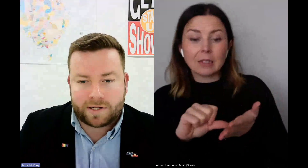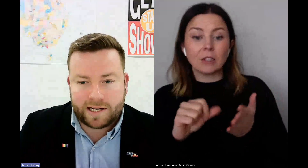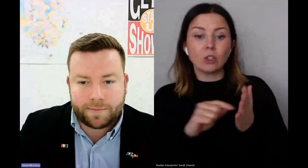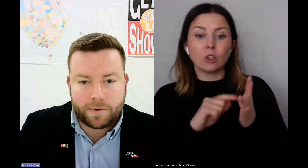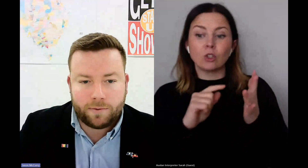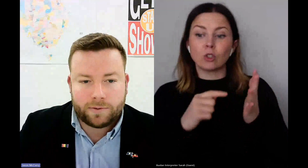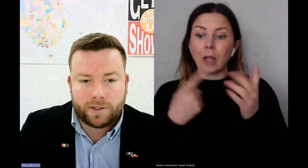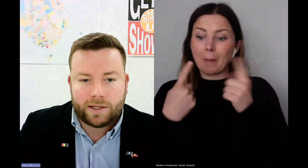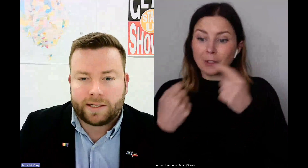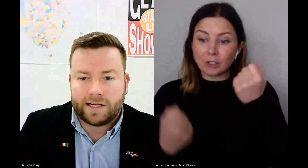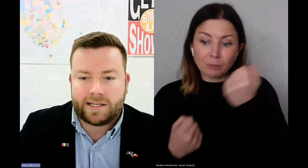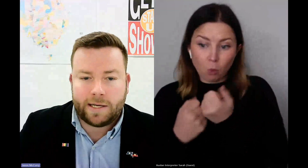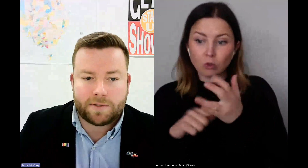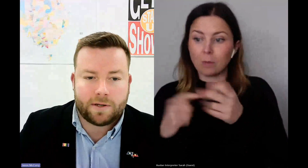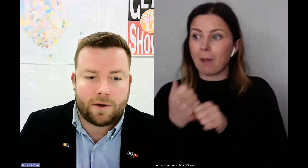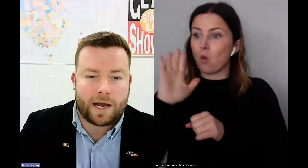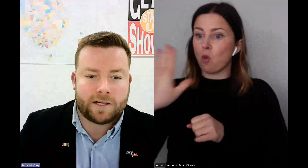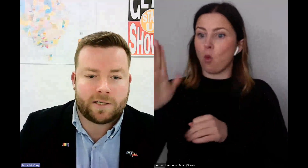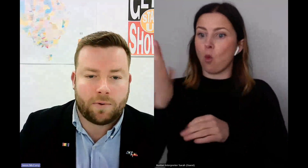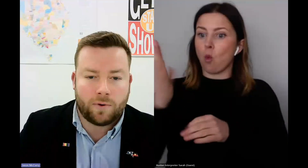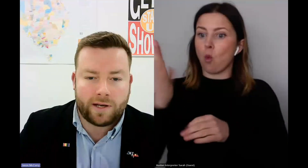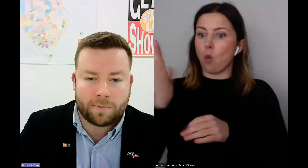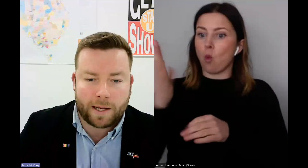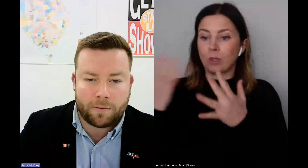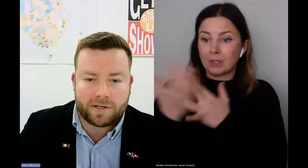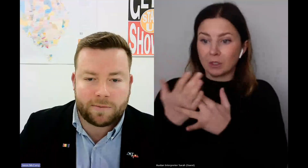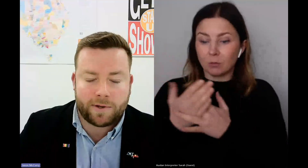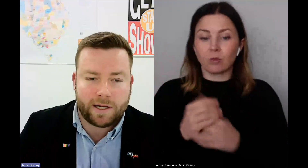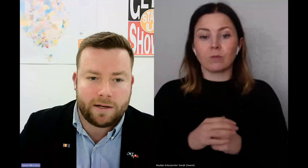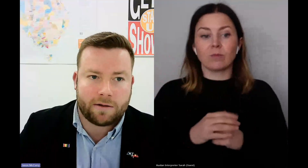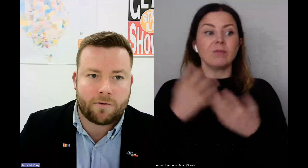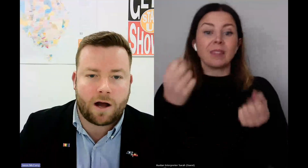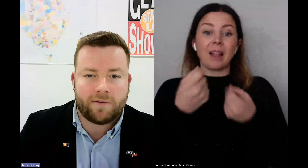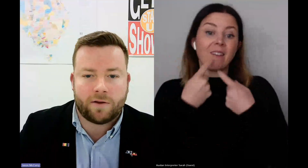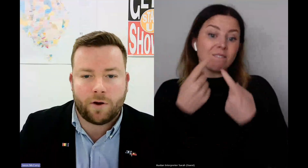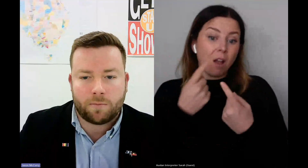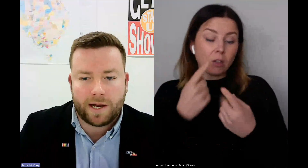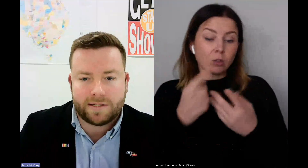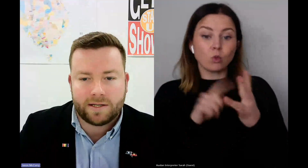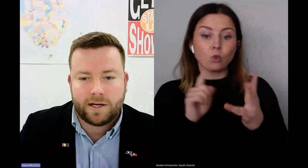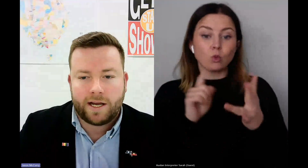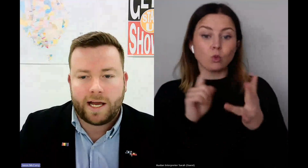more accessible, get tips on how to support young people with disability to thrive in the workplace